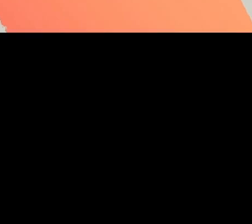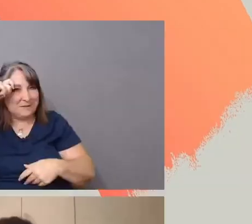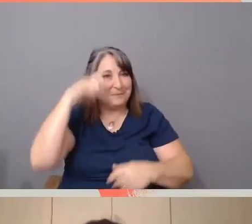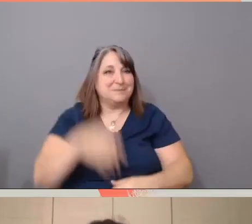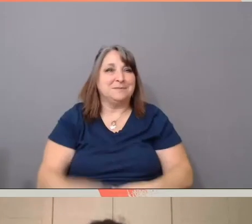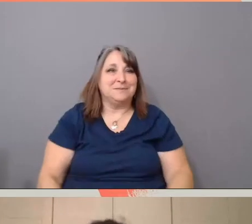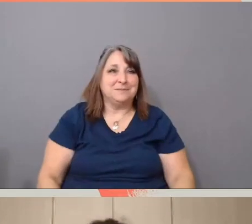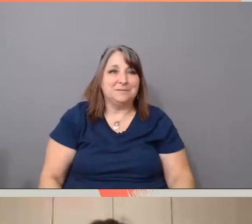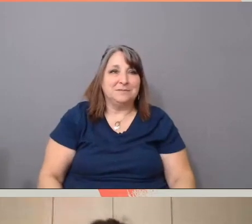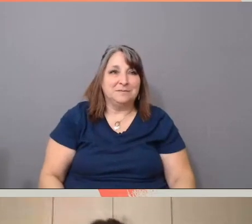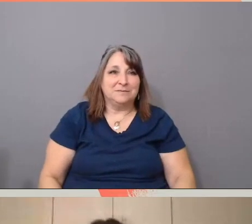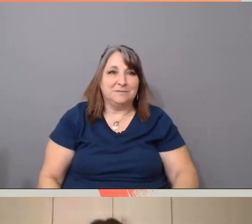[VIDEO PLAYBACK ENDS] So--